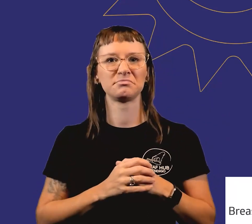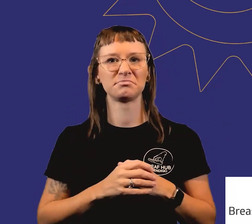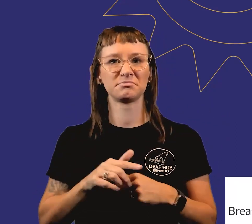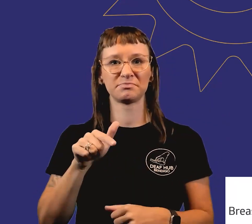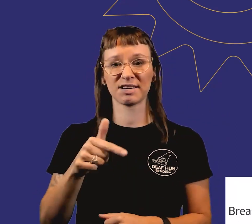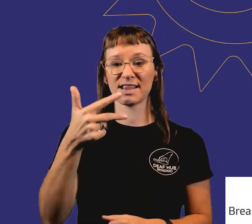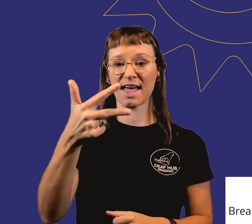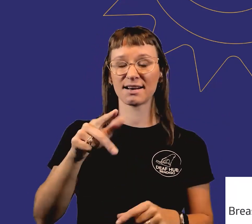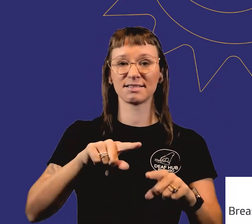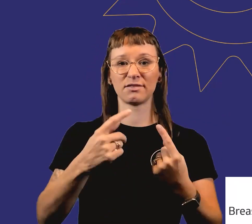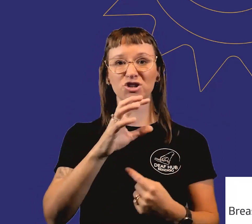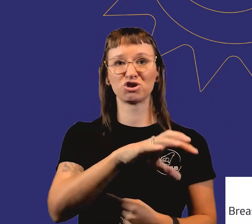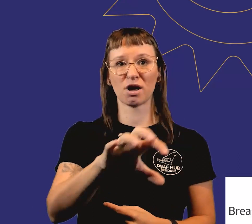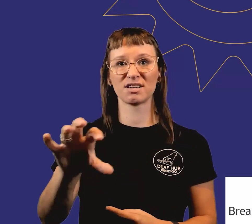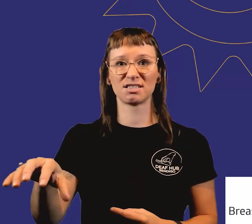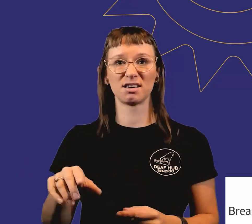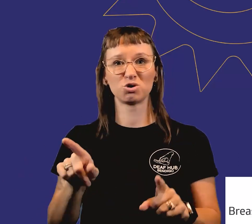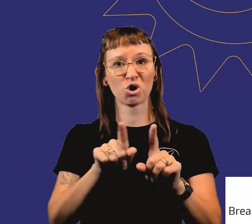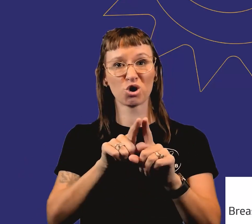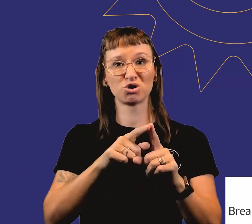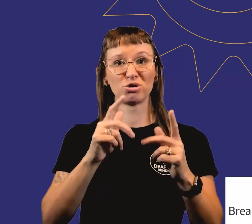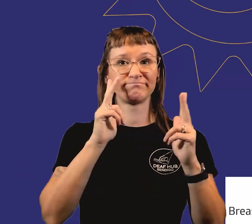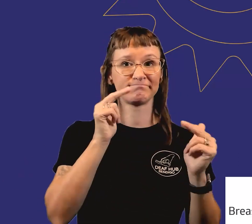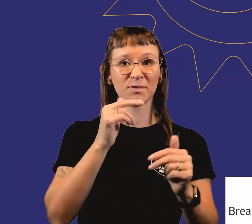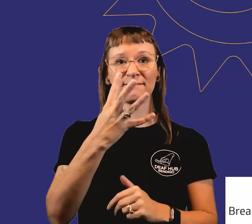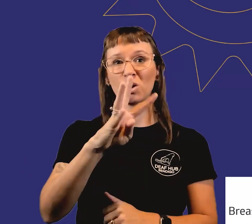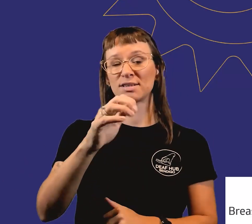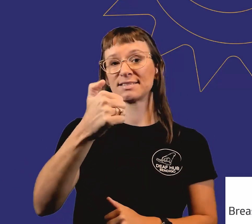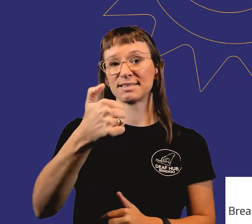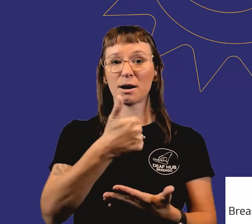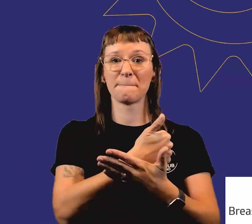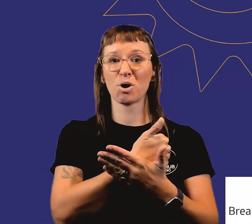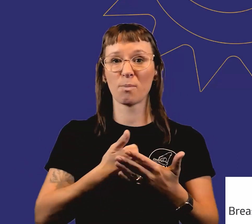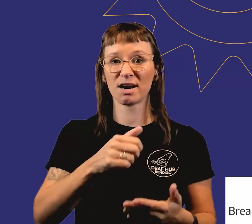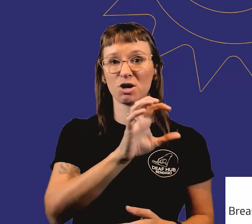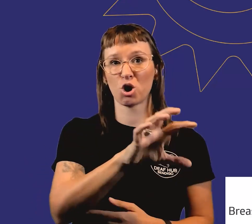Collectively these 8 Services manage 46 permanent screening clinics and the